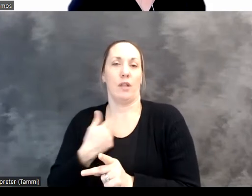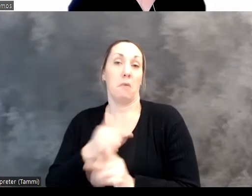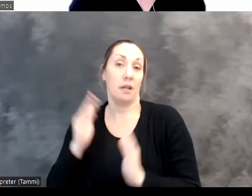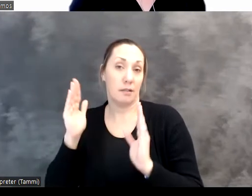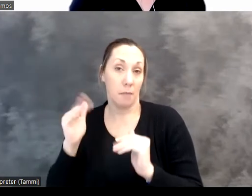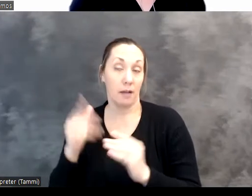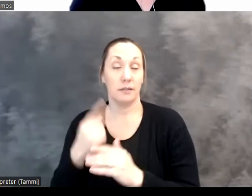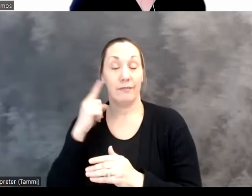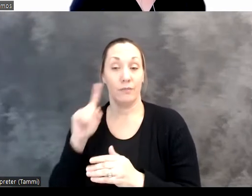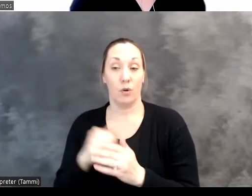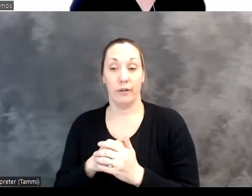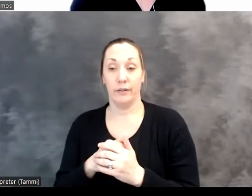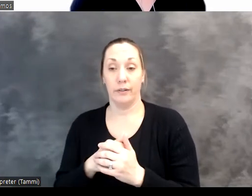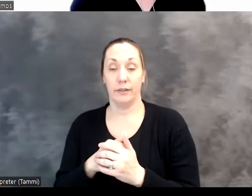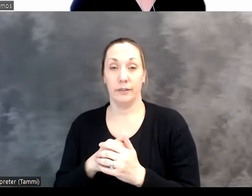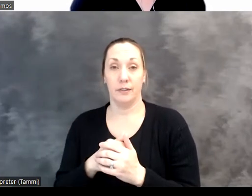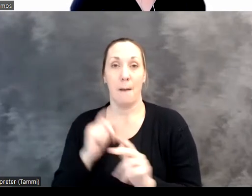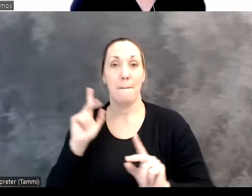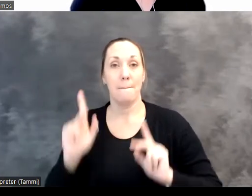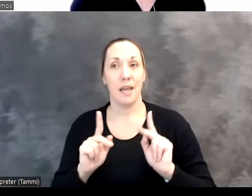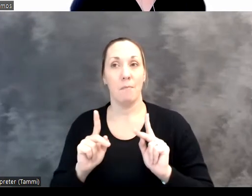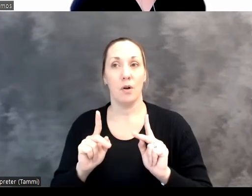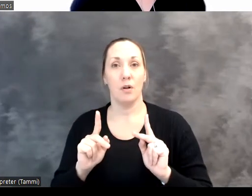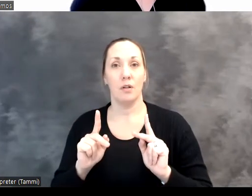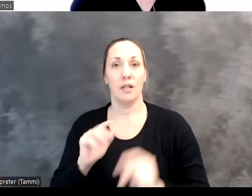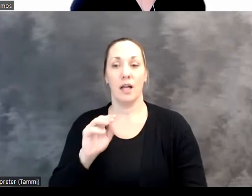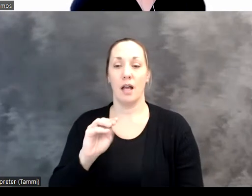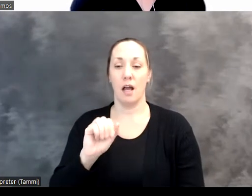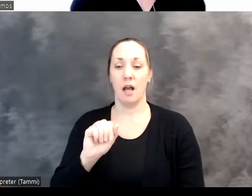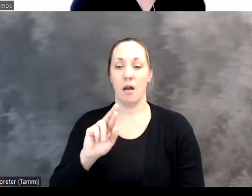for us that make it difficult to get the kinds of care that we